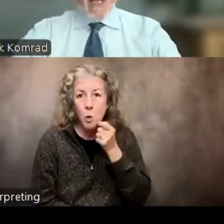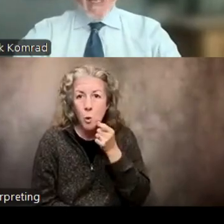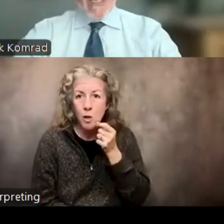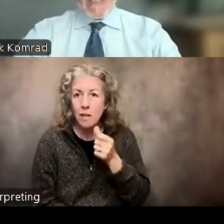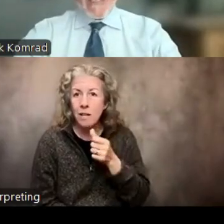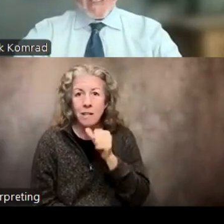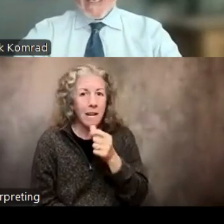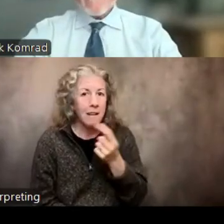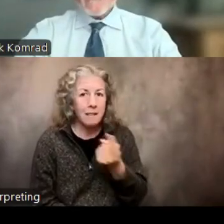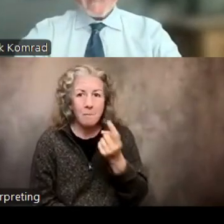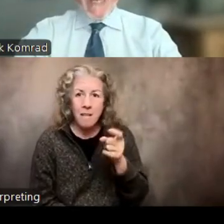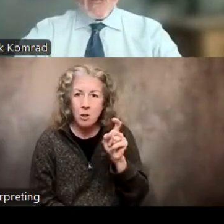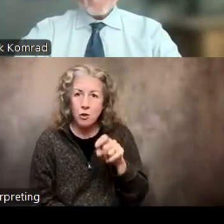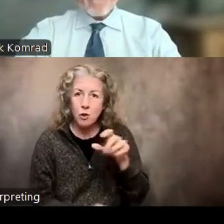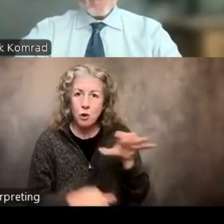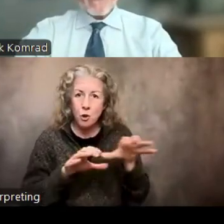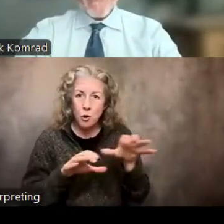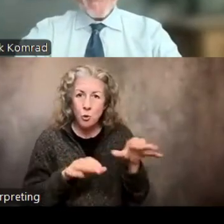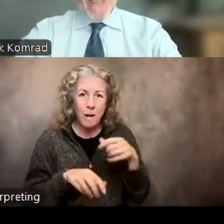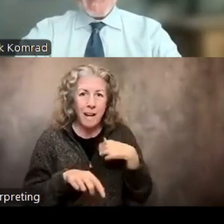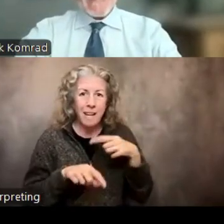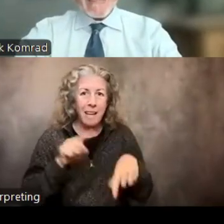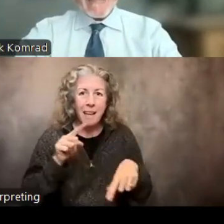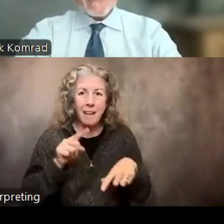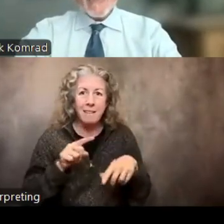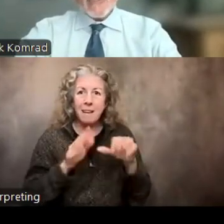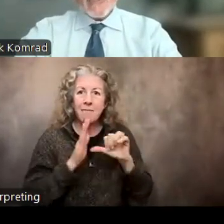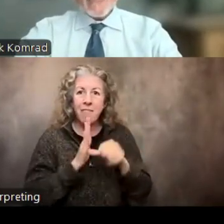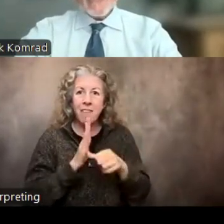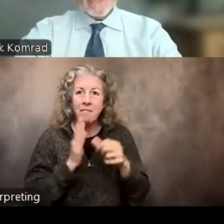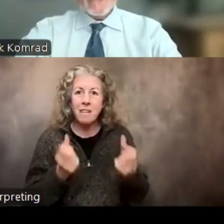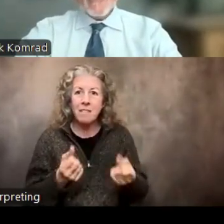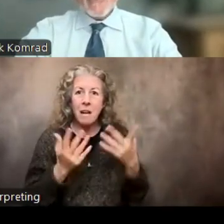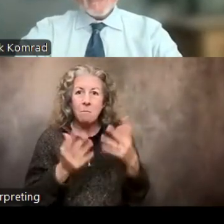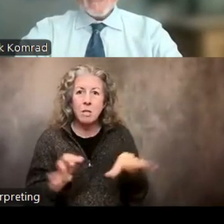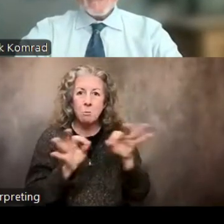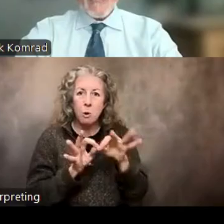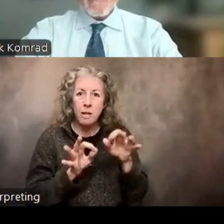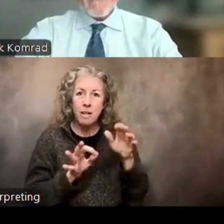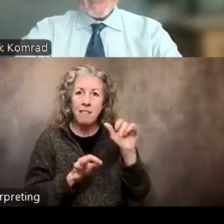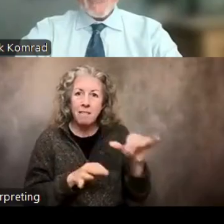I cannot emphasize how important that is to suicide prevention.